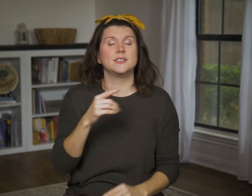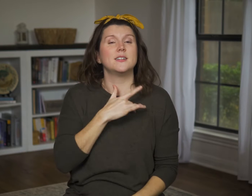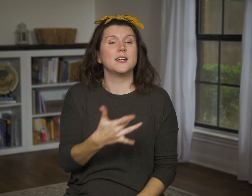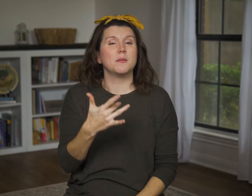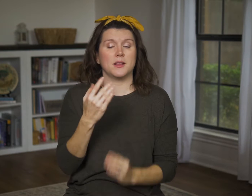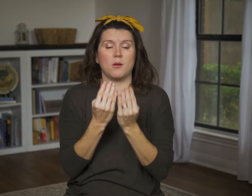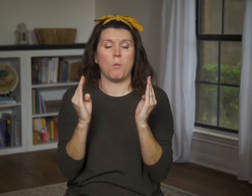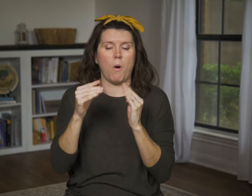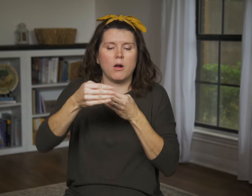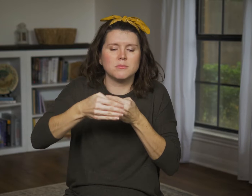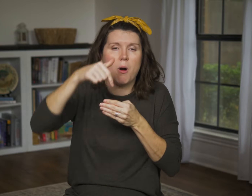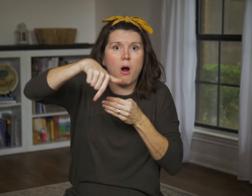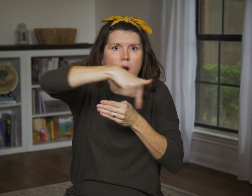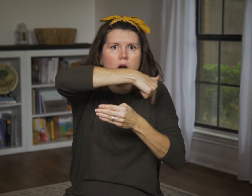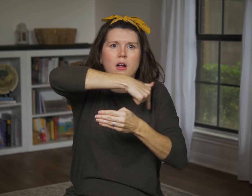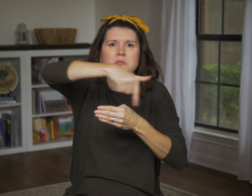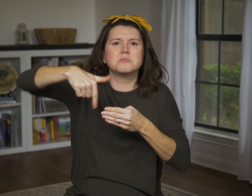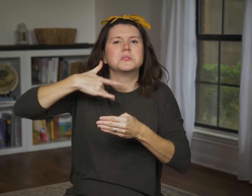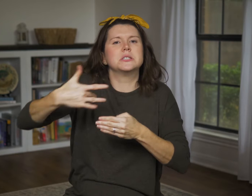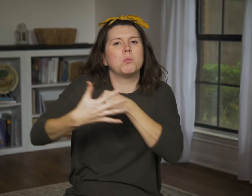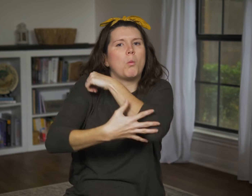and it’s common for poor people like Rahab